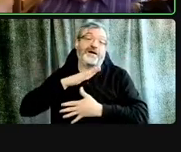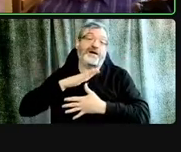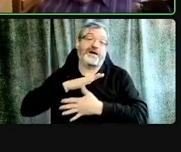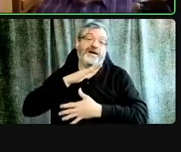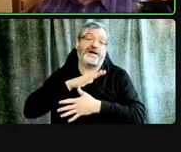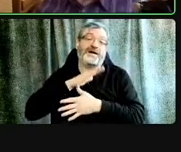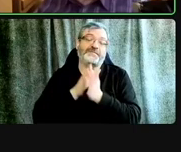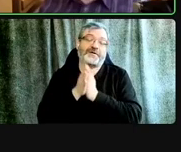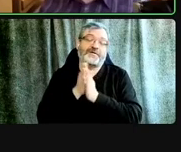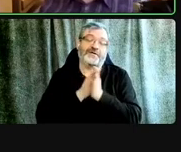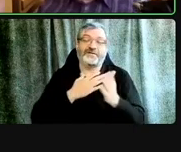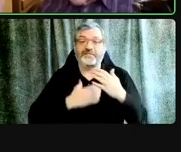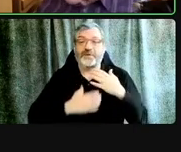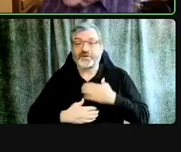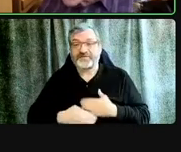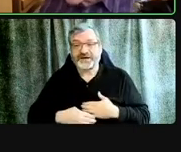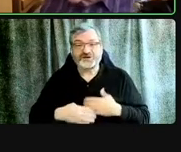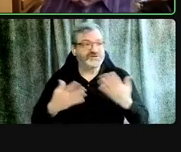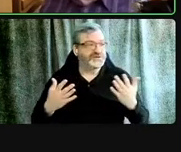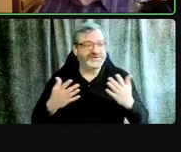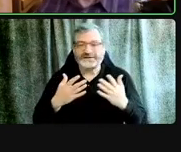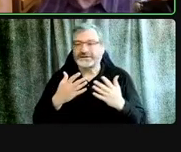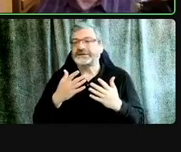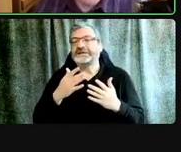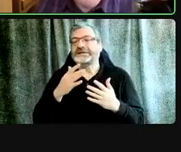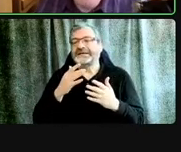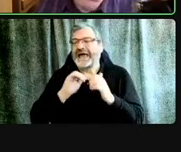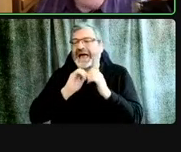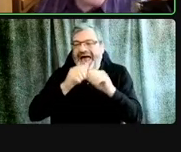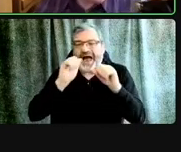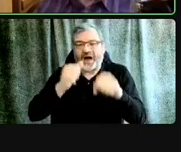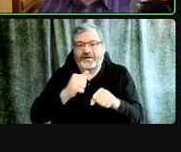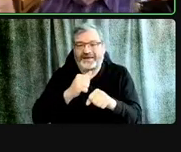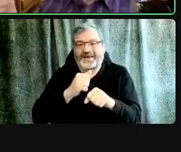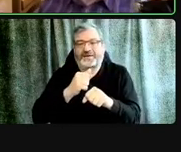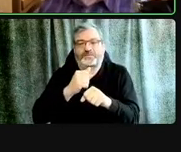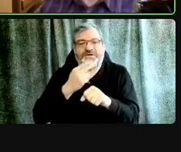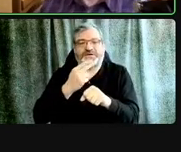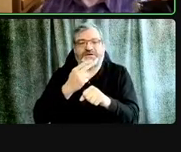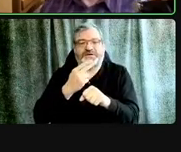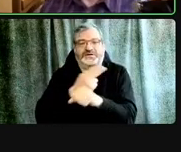my primary interest is how can we use especially creativity as a path towards